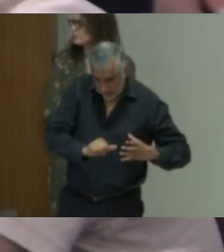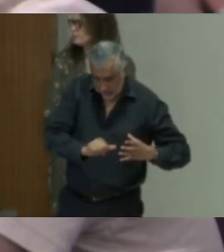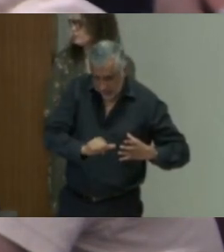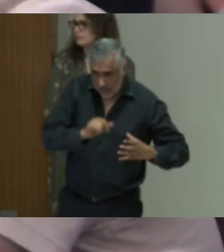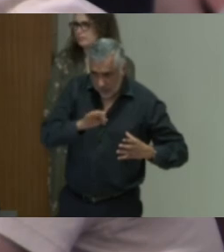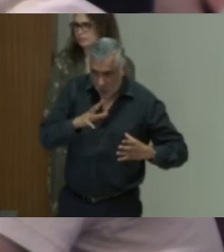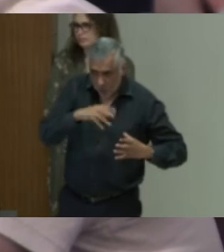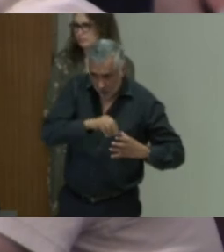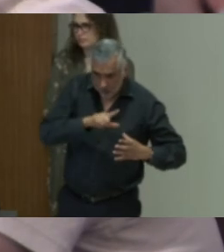that